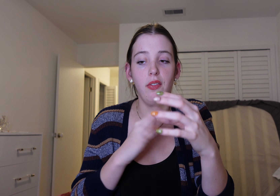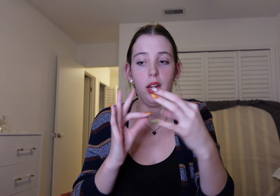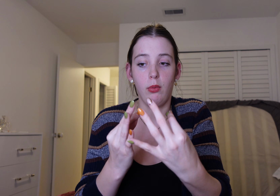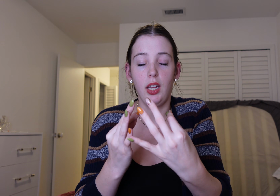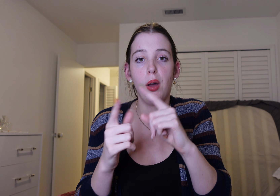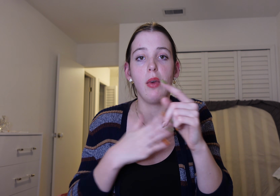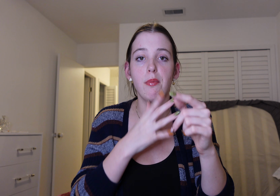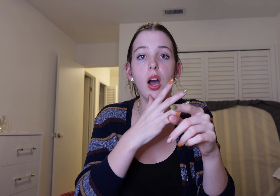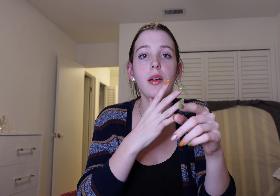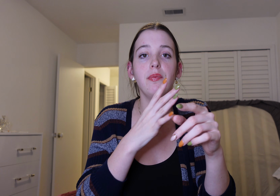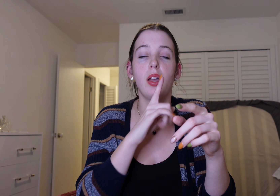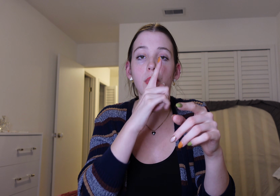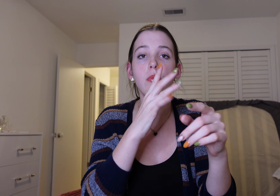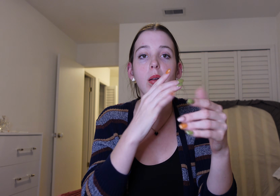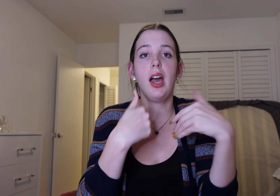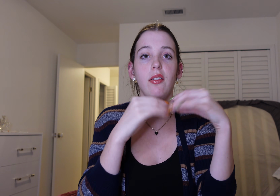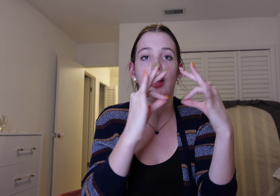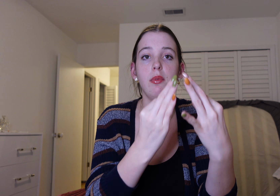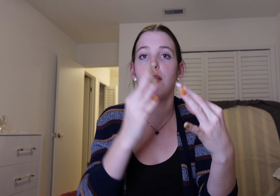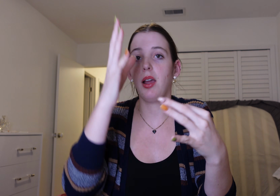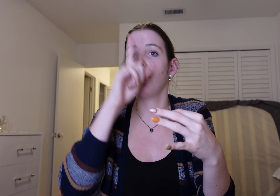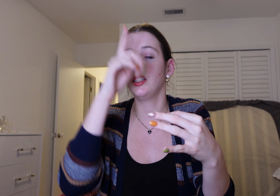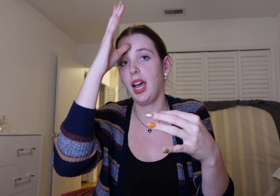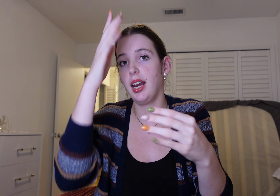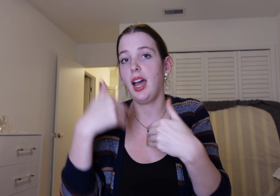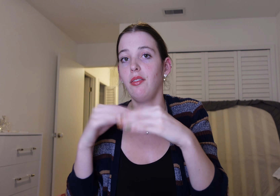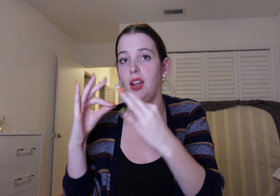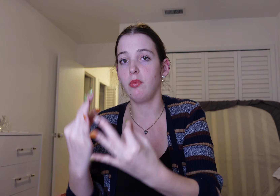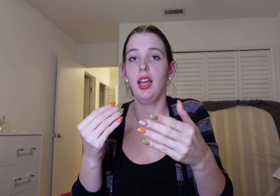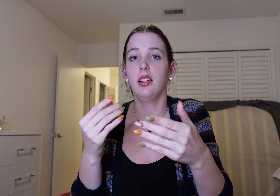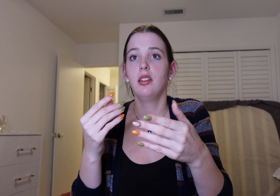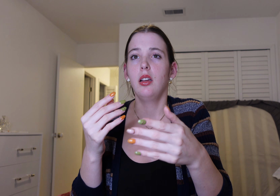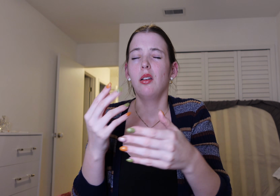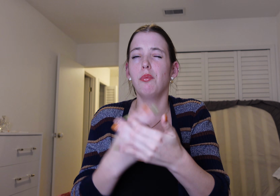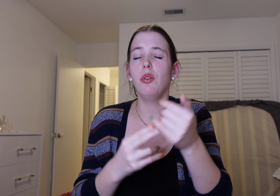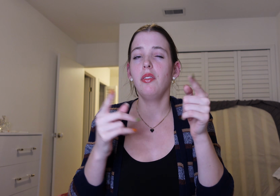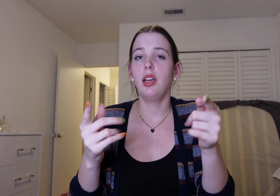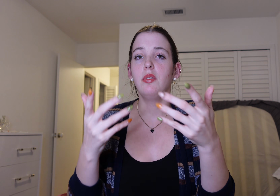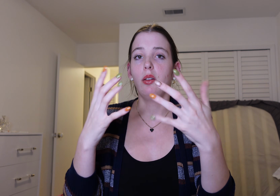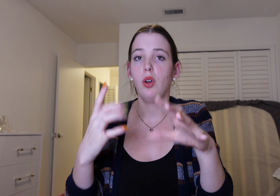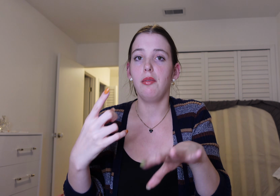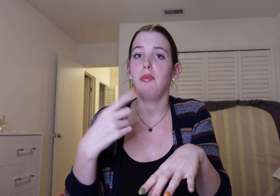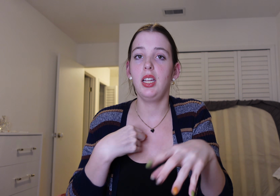family, but my mom, my real mom had a family, my real dad had a family both of them didn't want me